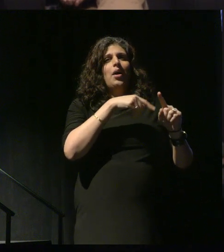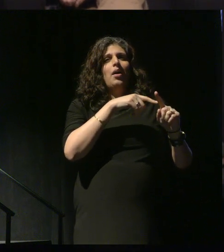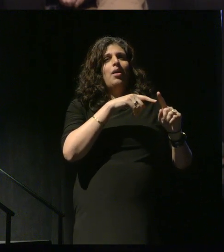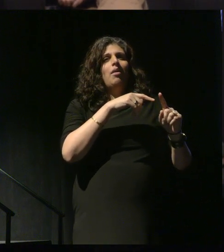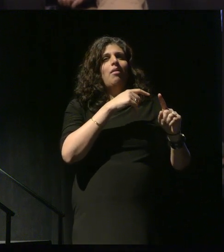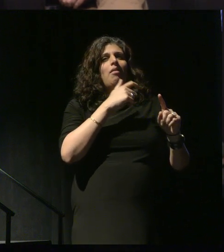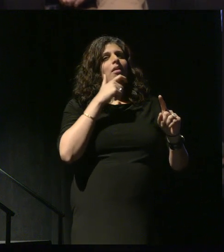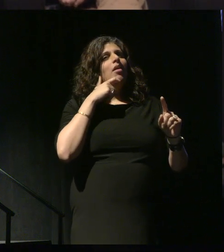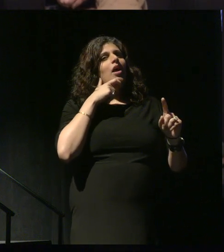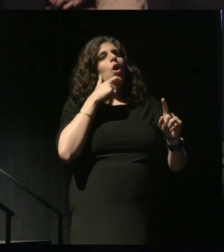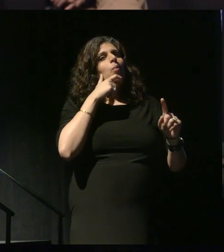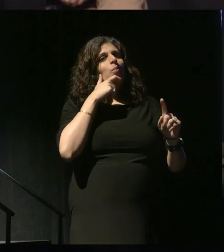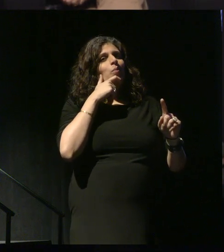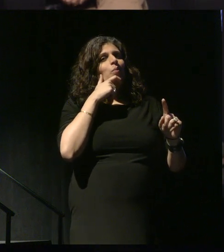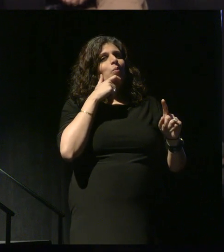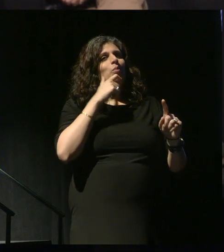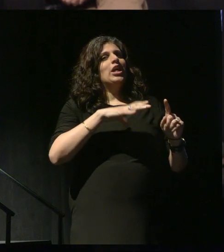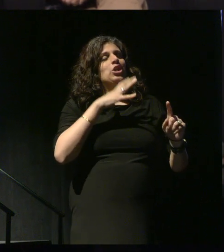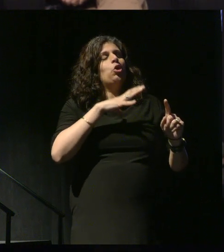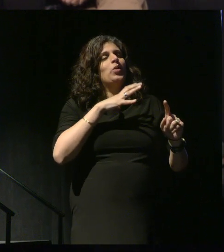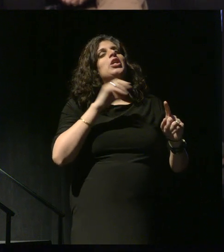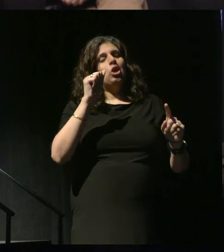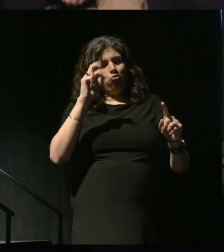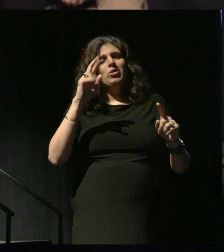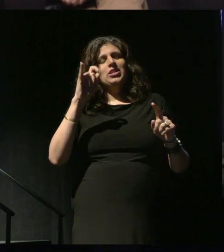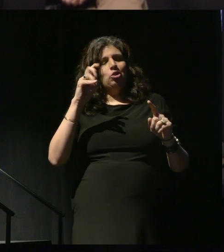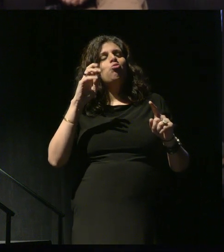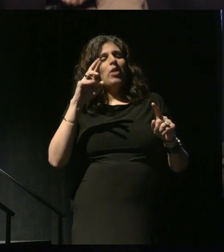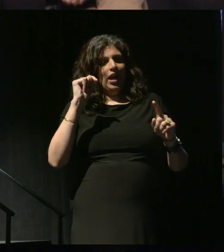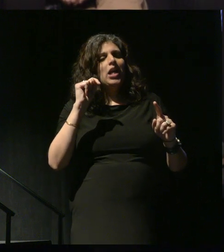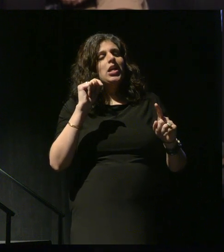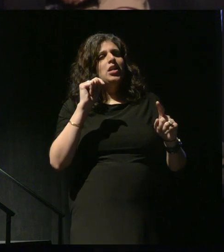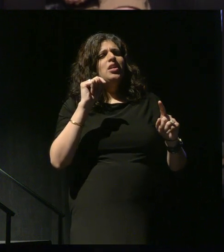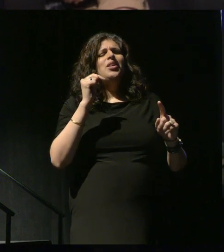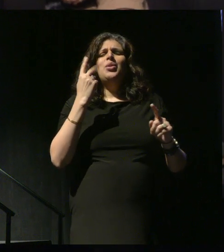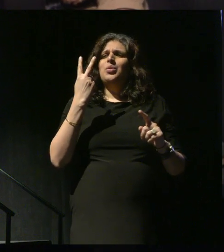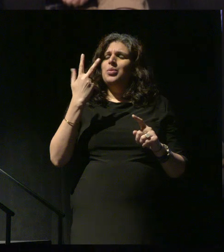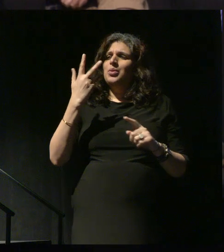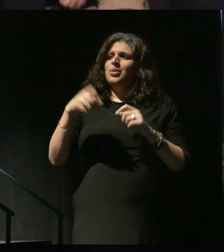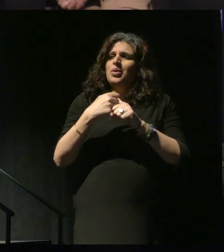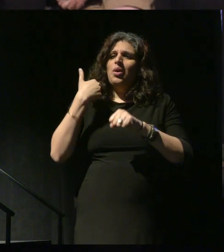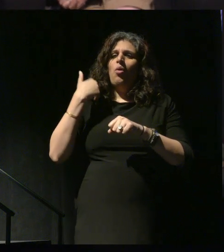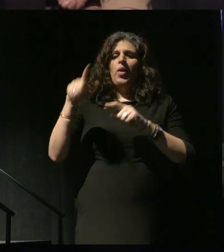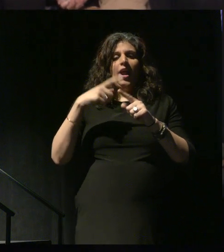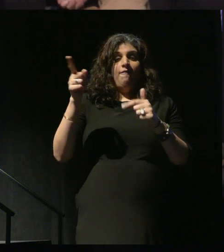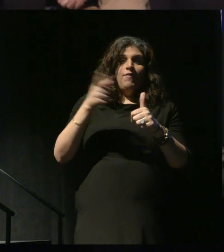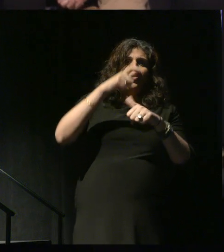So something I noticed two or three however many years ago it was that when I first read Ferris was that